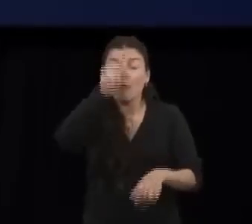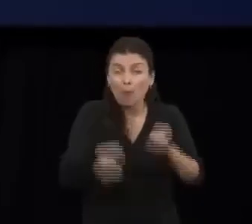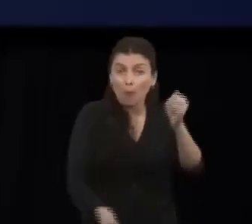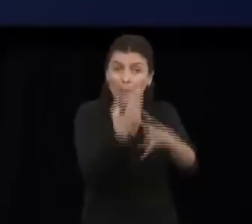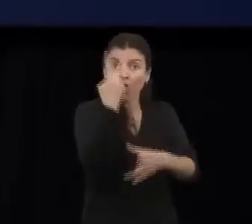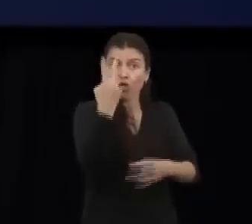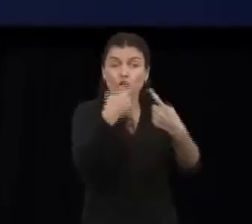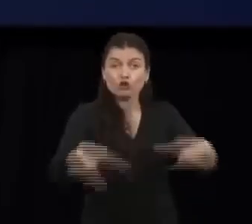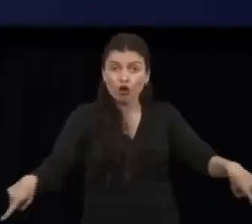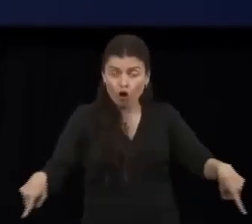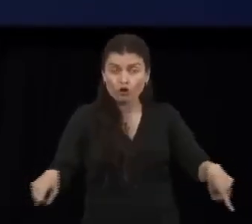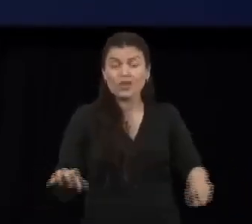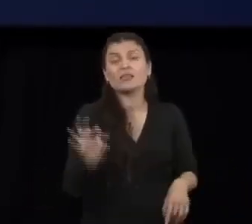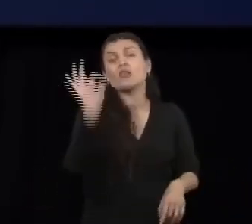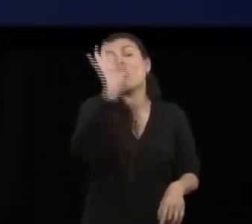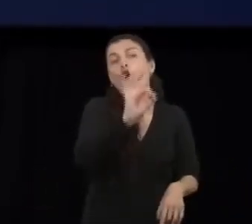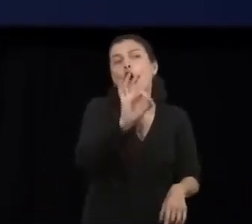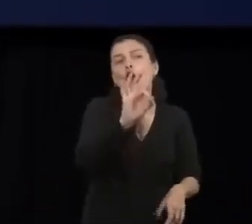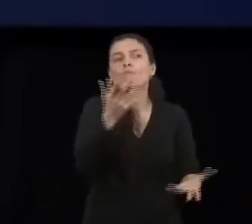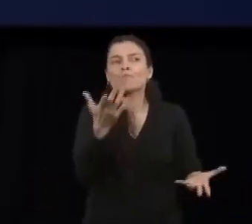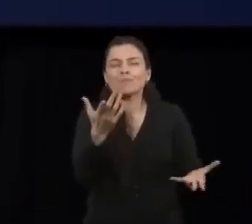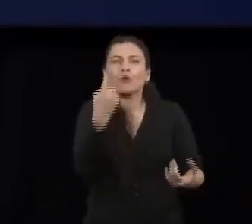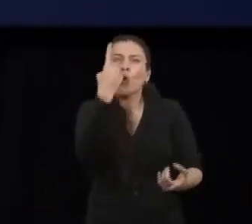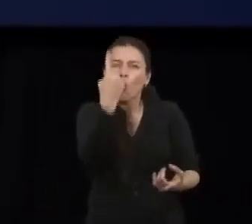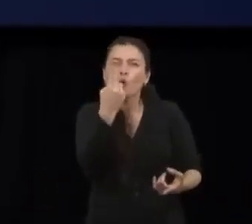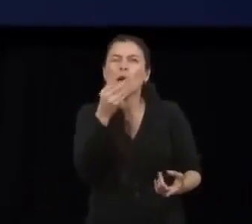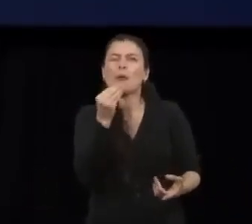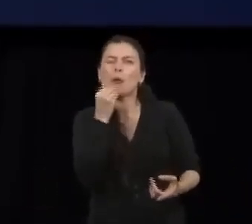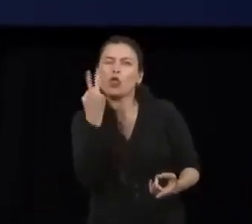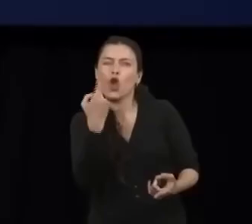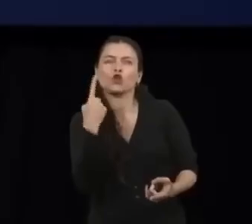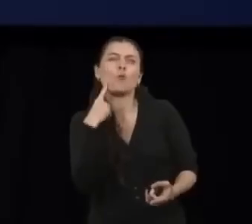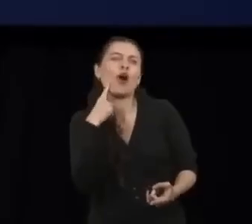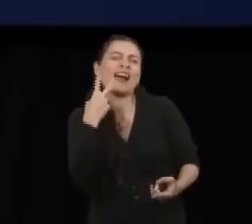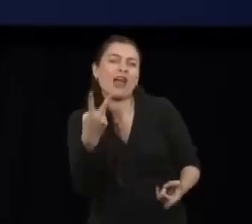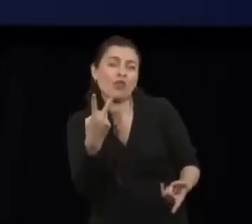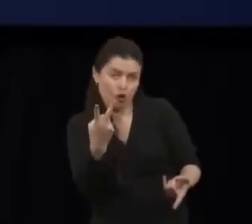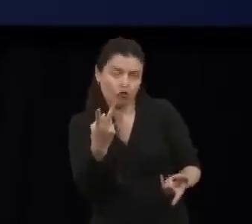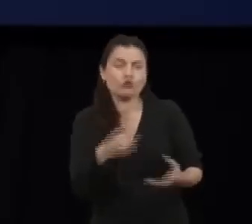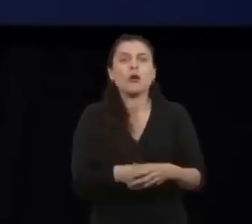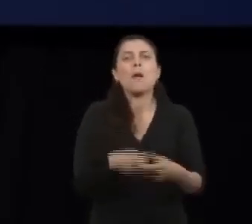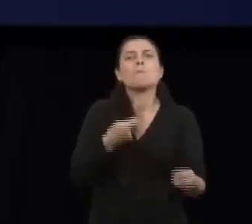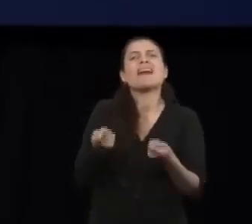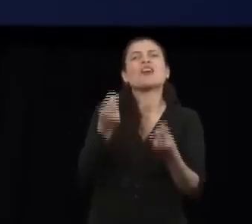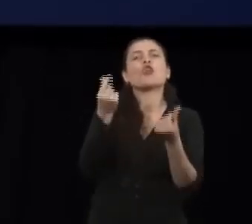or a same figure, but with different origins, which is the problem of the money overhand monetary,